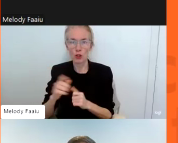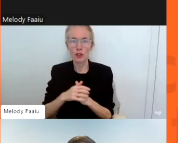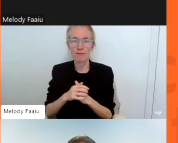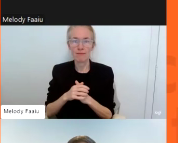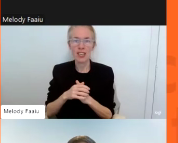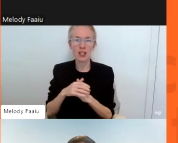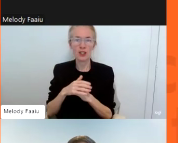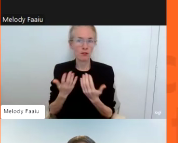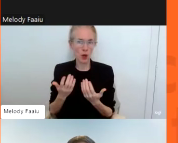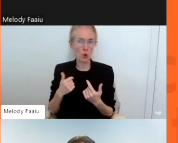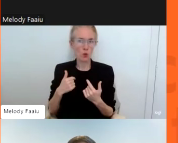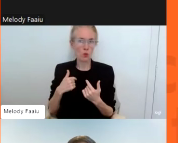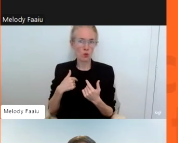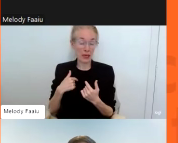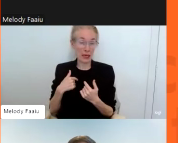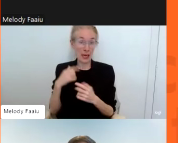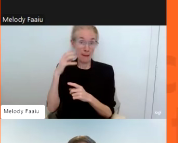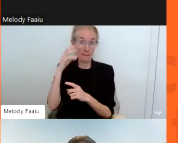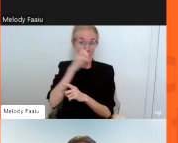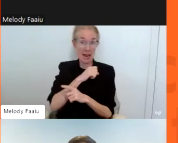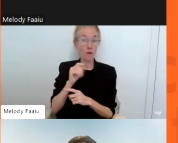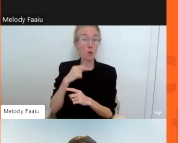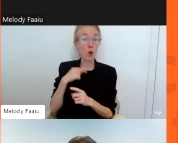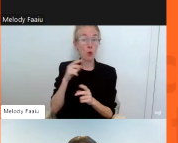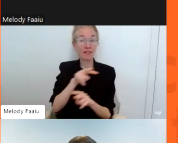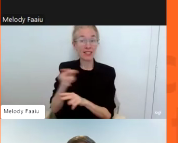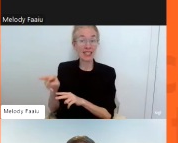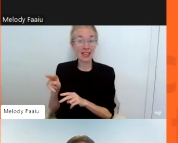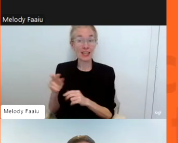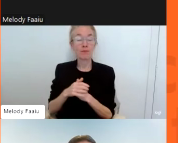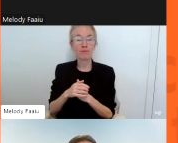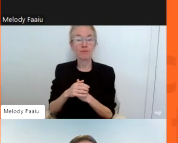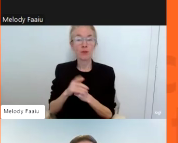that in New Zealand the government provides a lot of excellent social